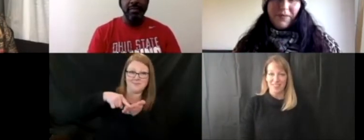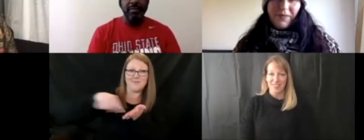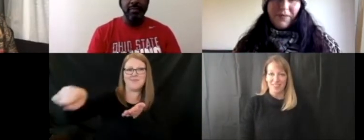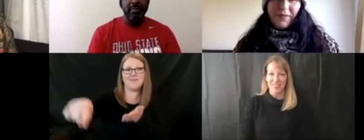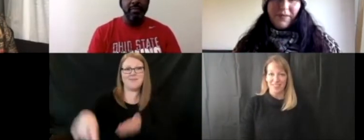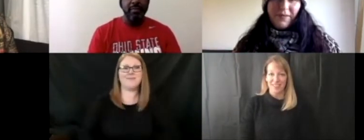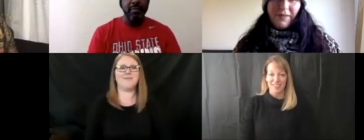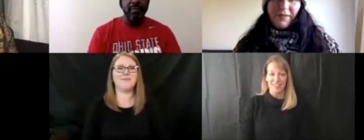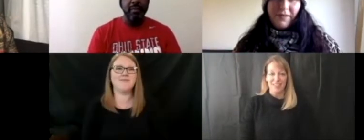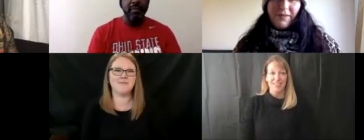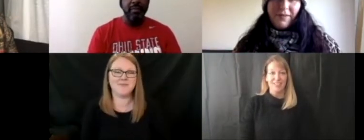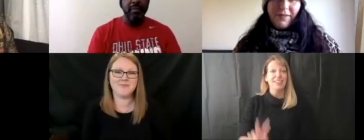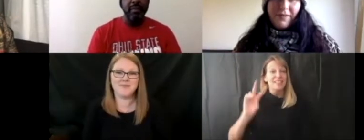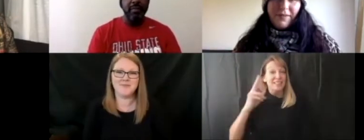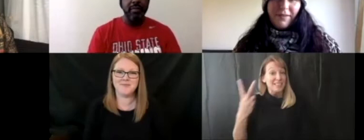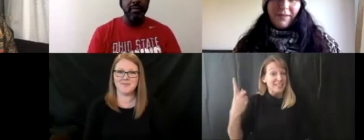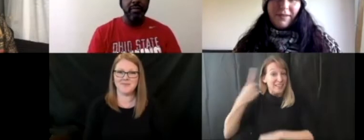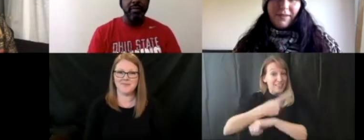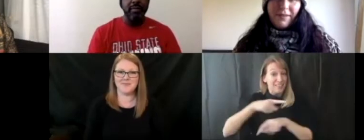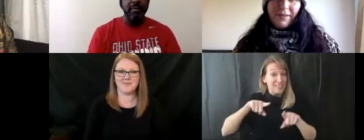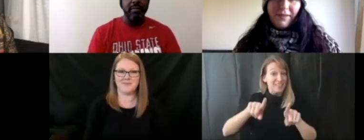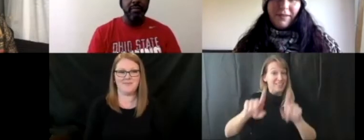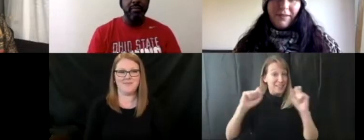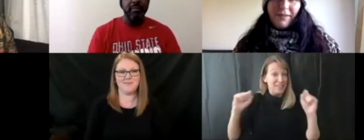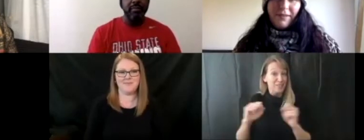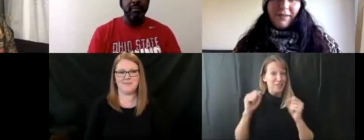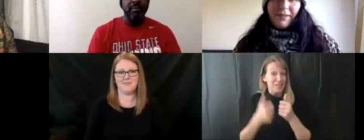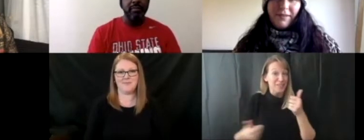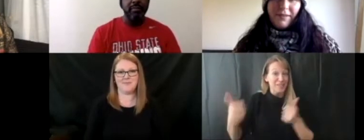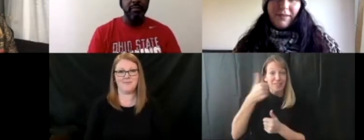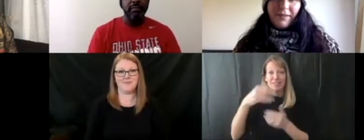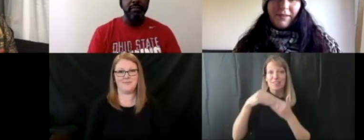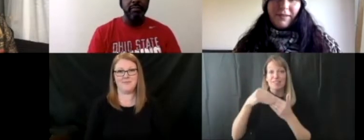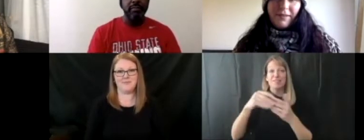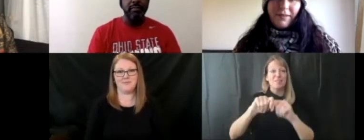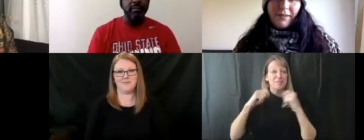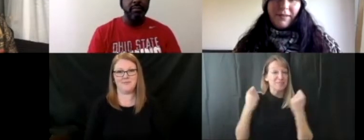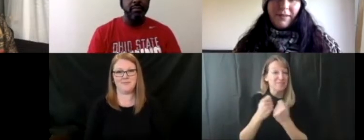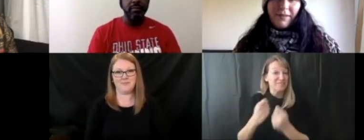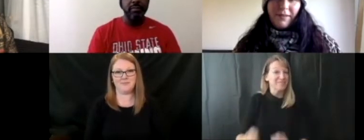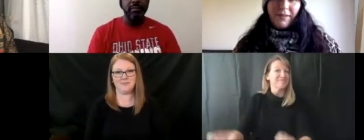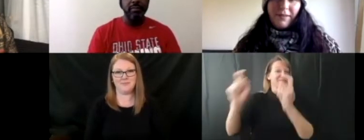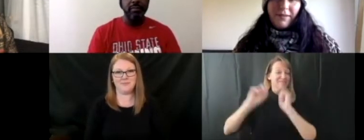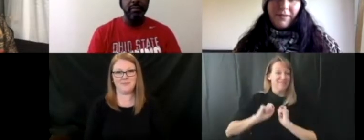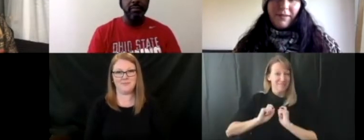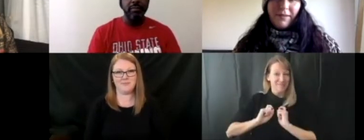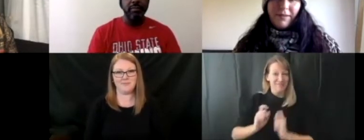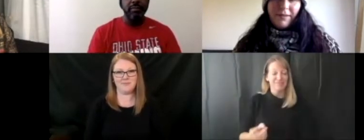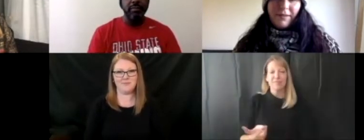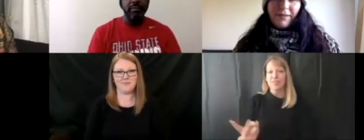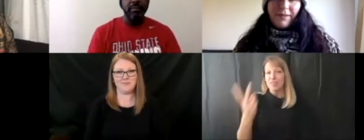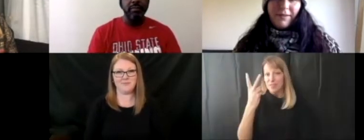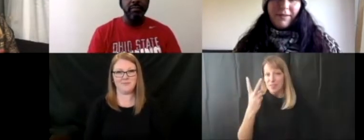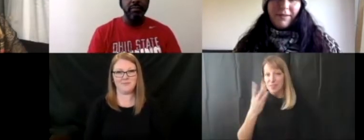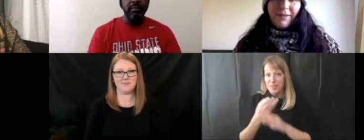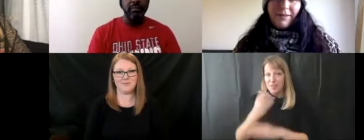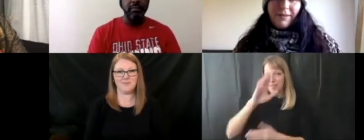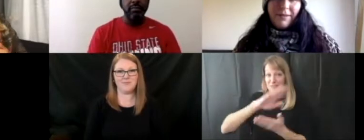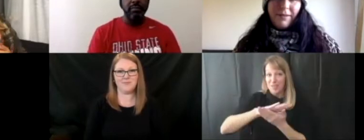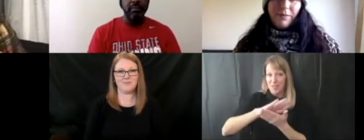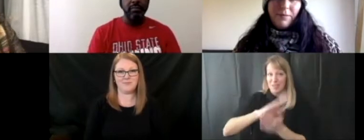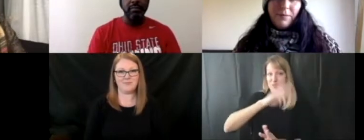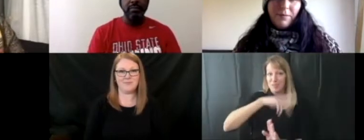on the second day of winter senior leadership gave to me two after-school programs and an